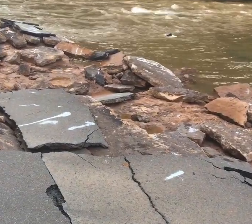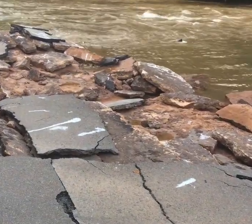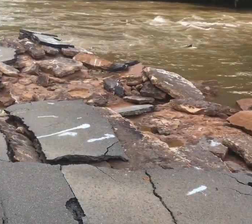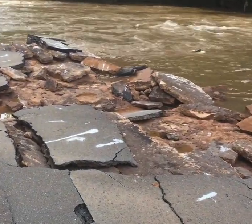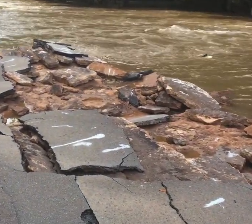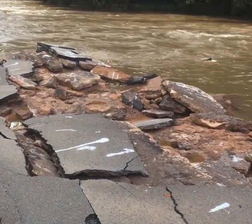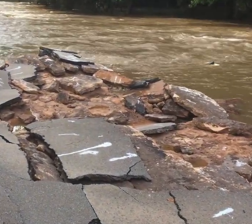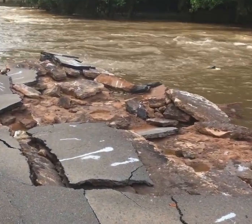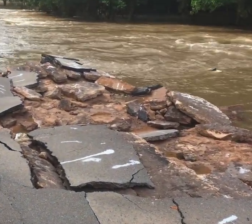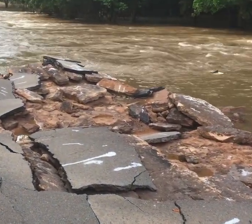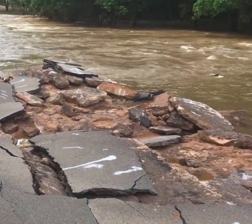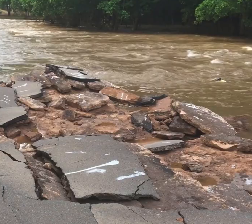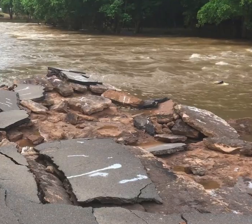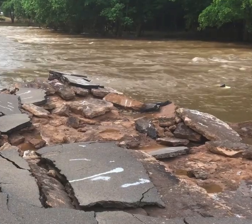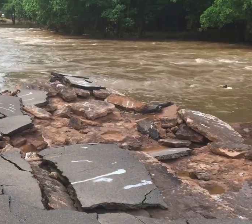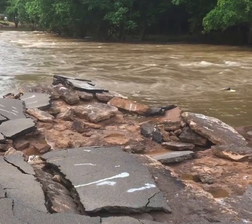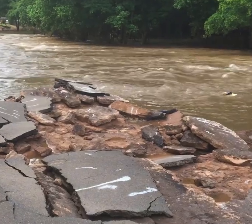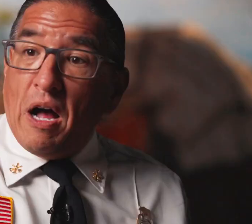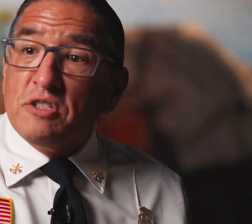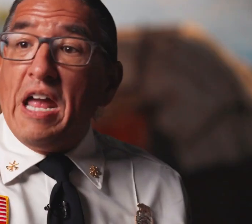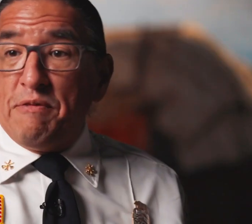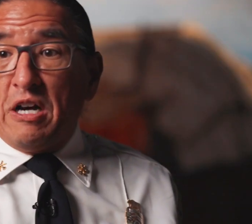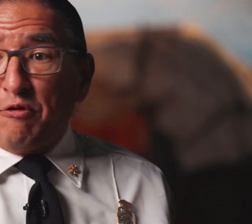then the TERC'S assistance may be essential for response and recovery.